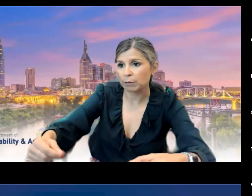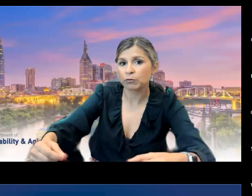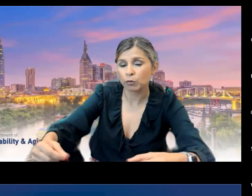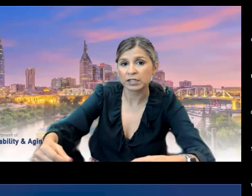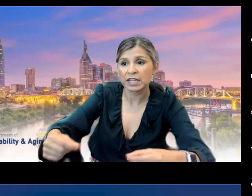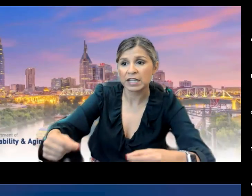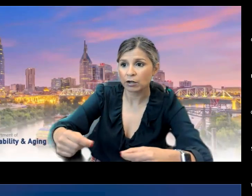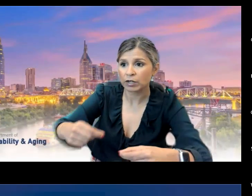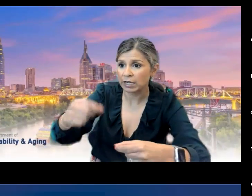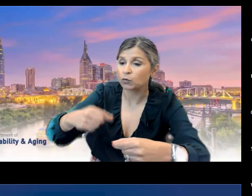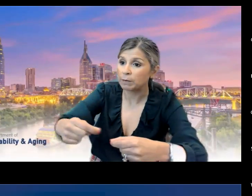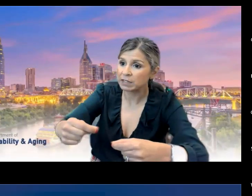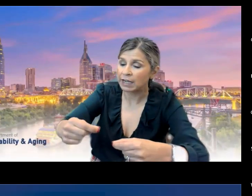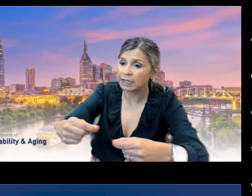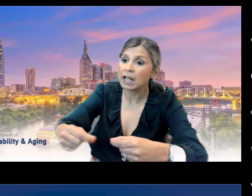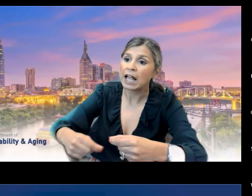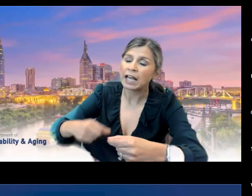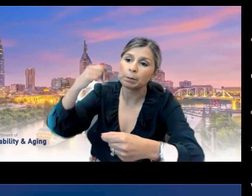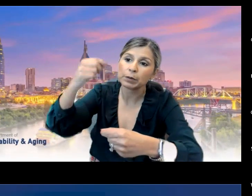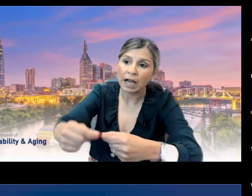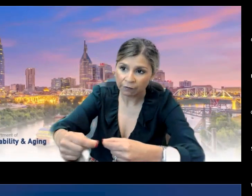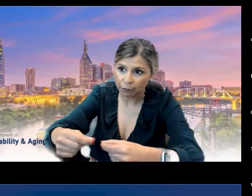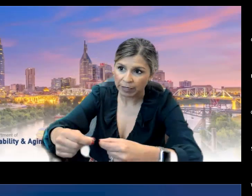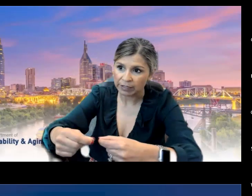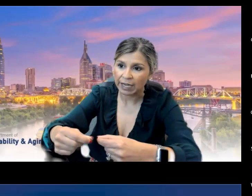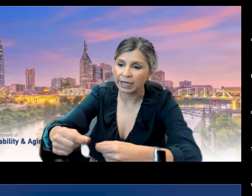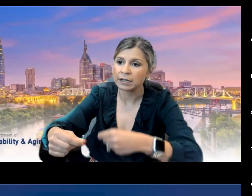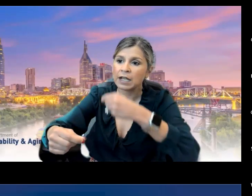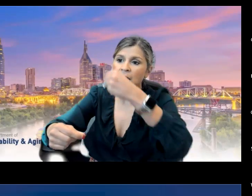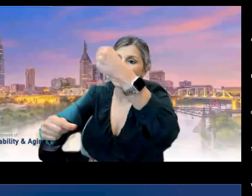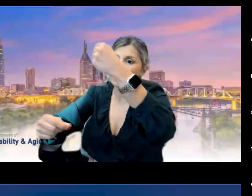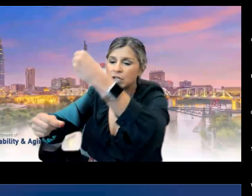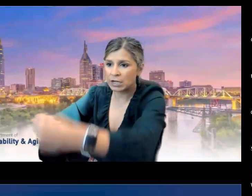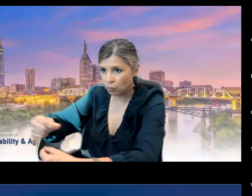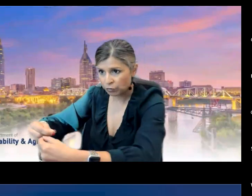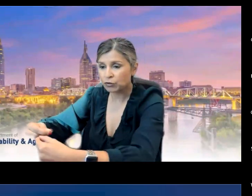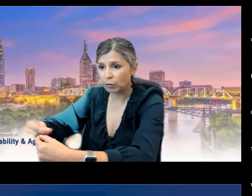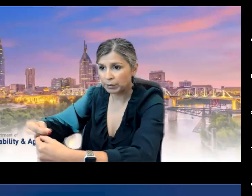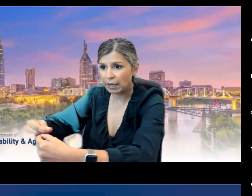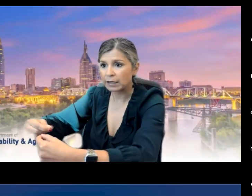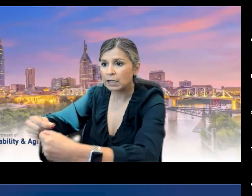Beckett program through the Tenncare Connect website and apply for Medicaid in order to apply.